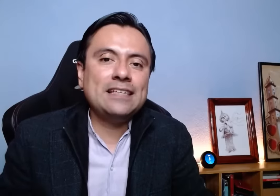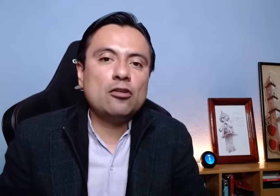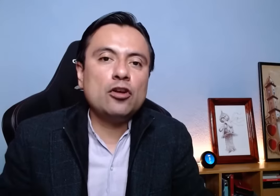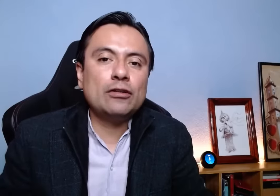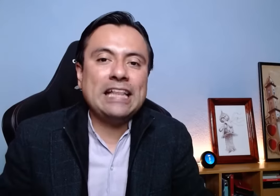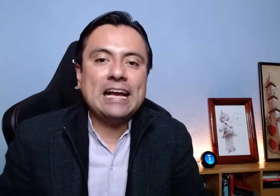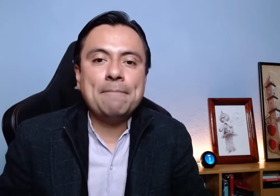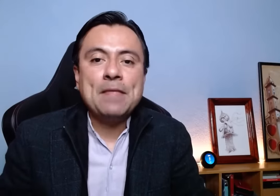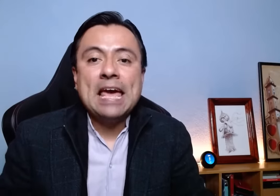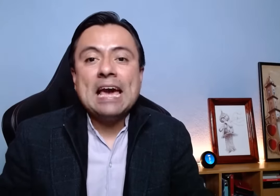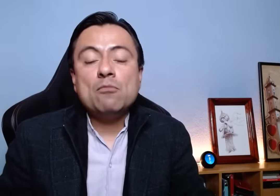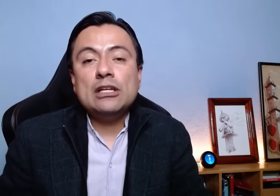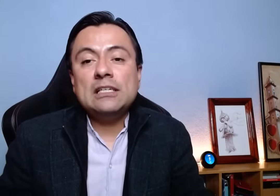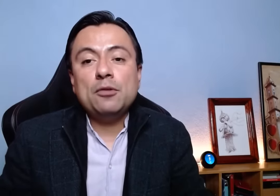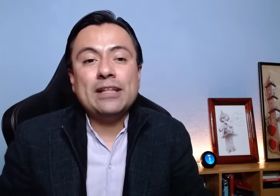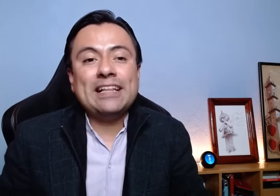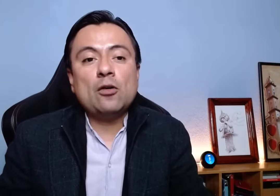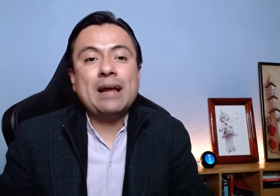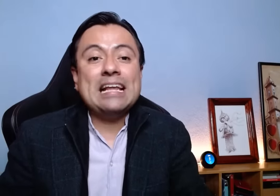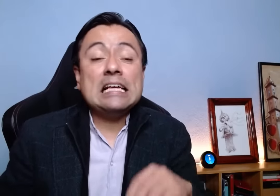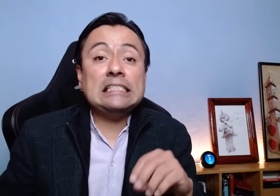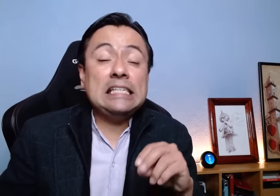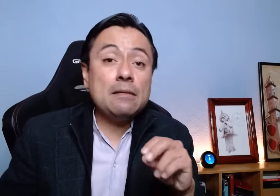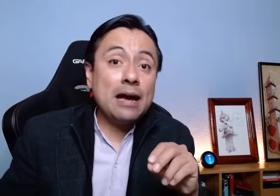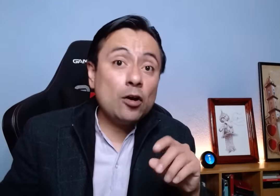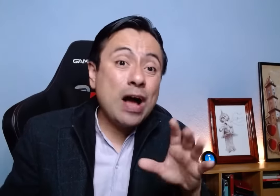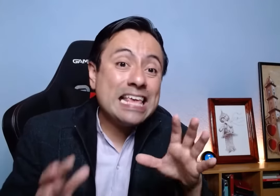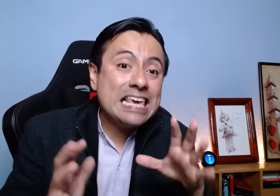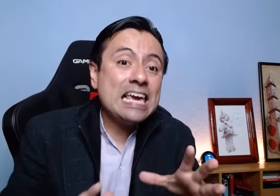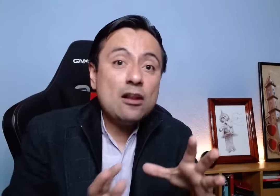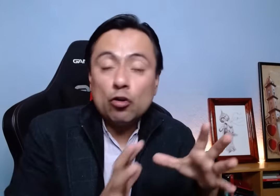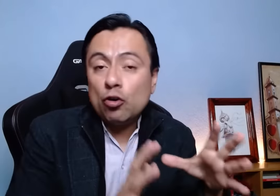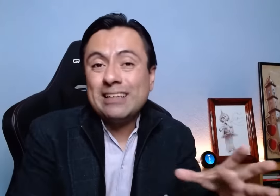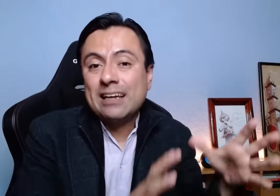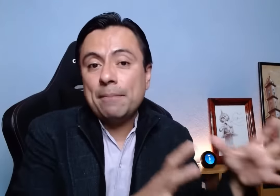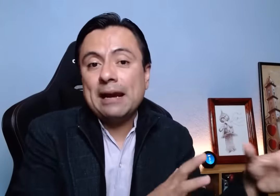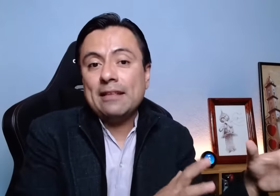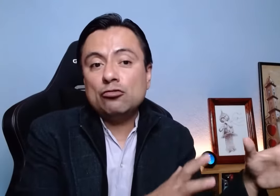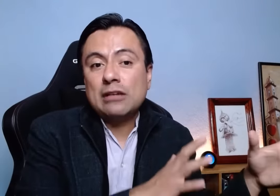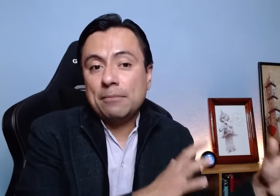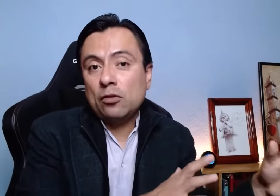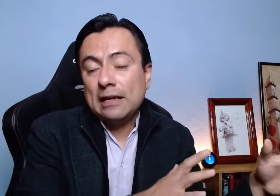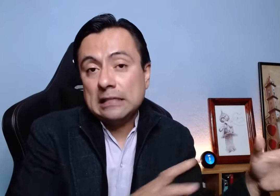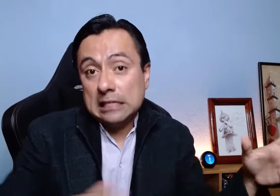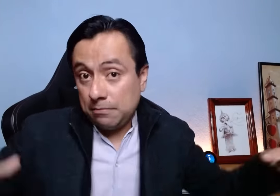the community of Cerro de Ortega Tecomán municipality however there